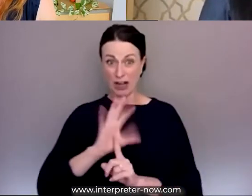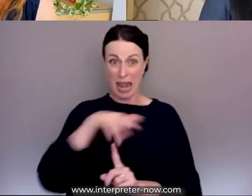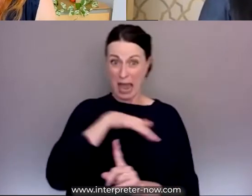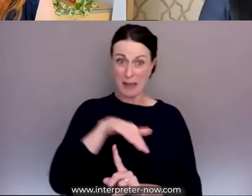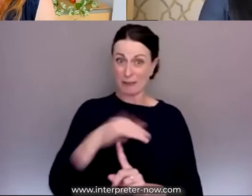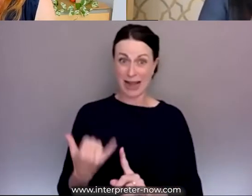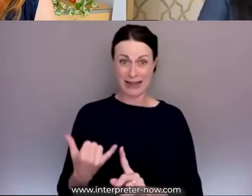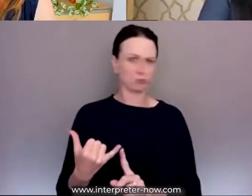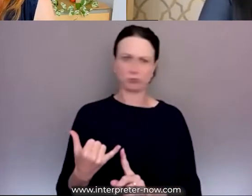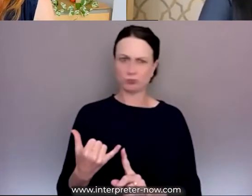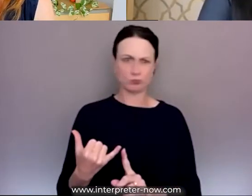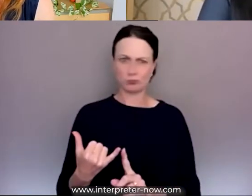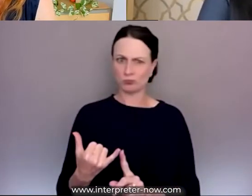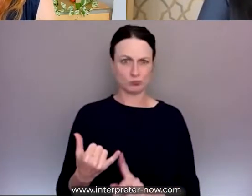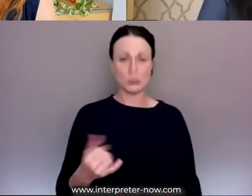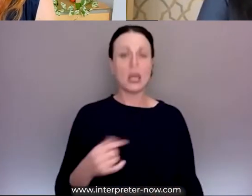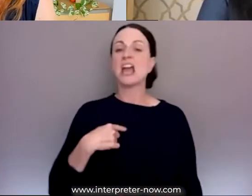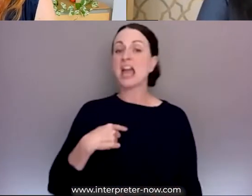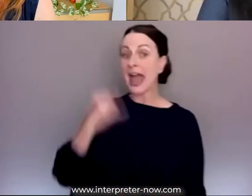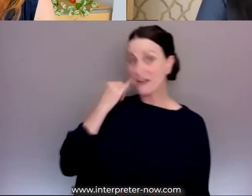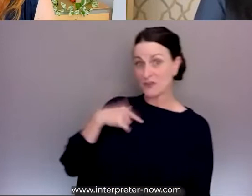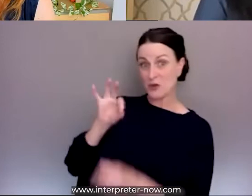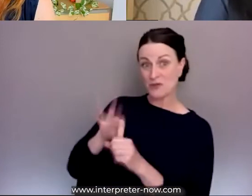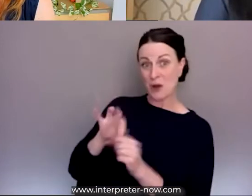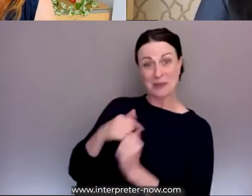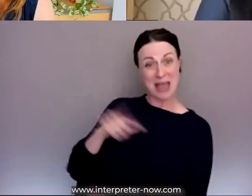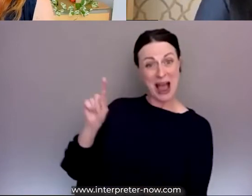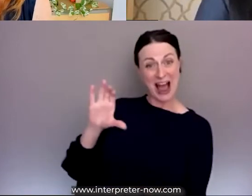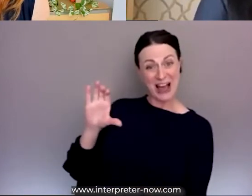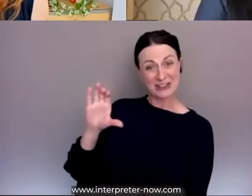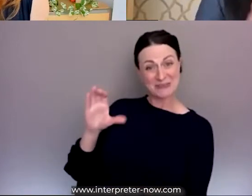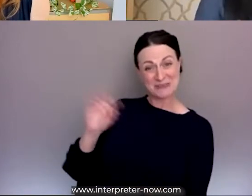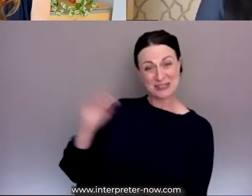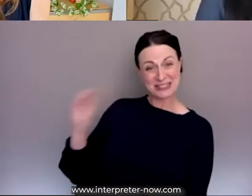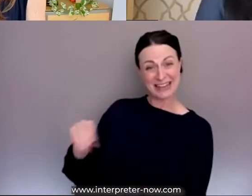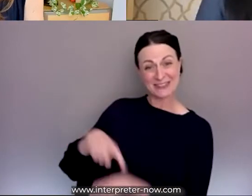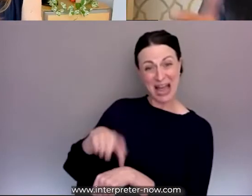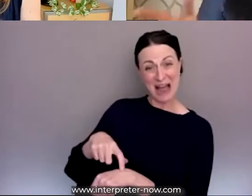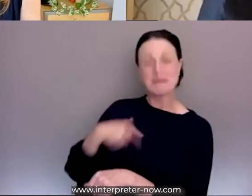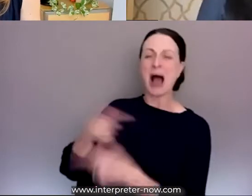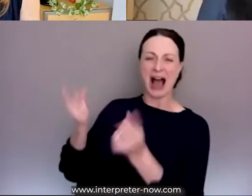Right now, it's only if you vote with me on a hundred of the thing, will I work with you on anything.